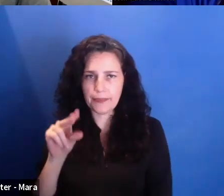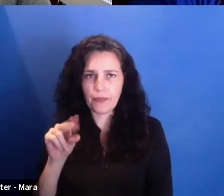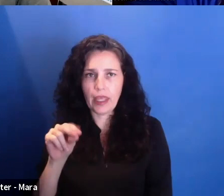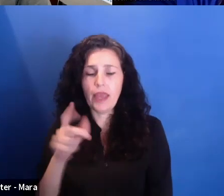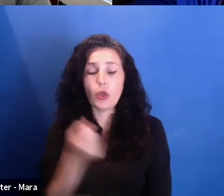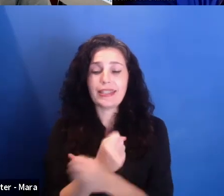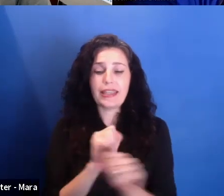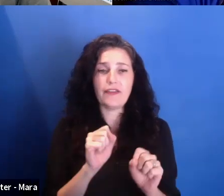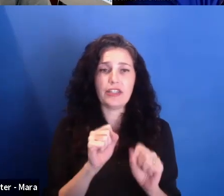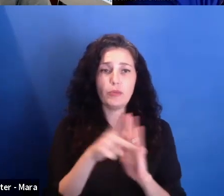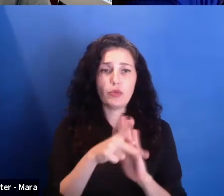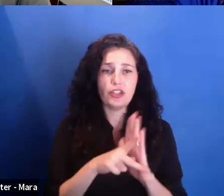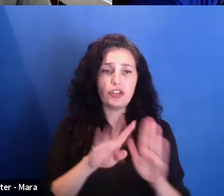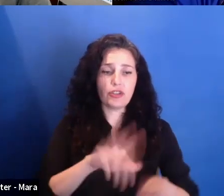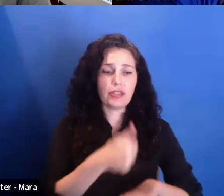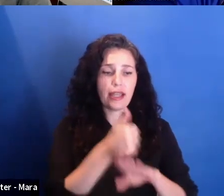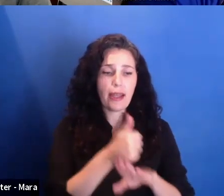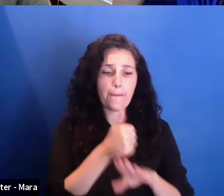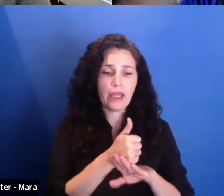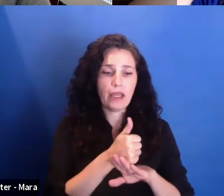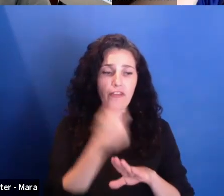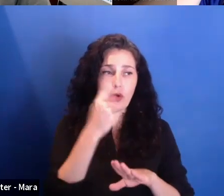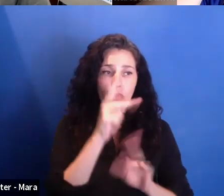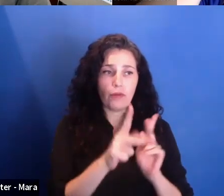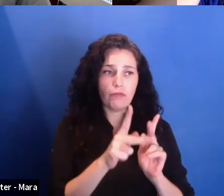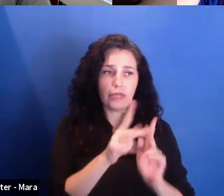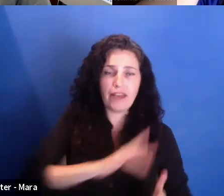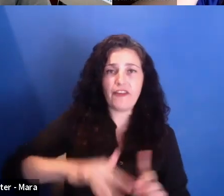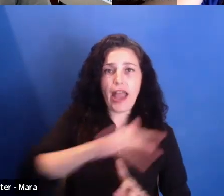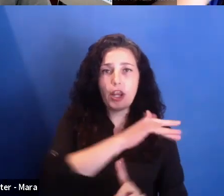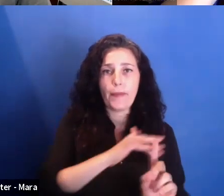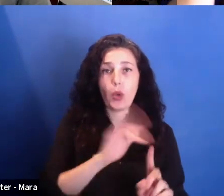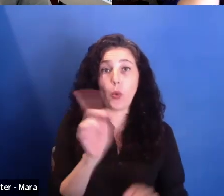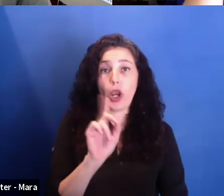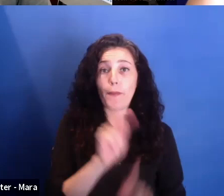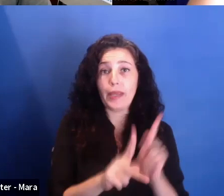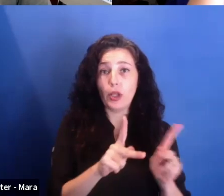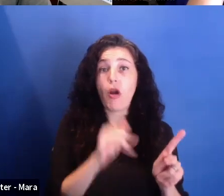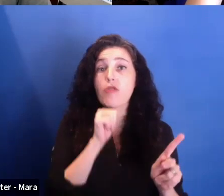have been designed around an environment where people are not quarantining. And so it's not expected that it will be